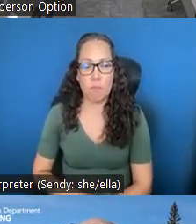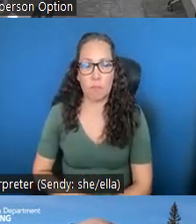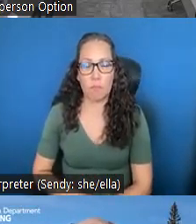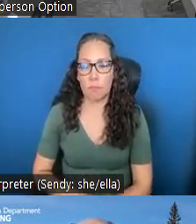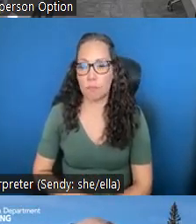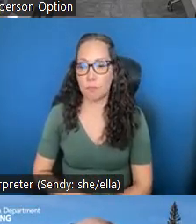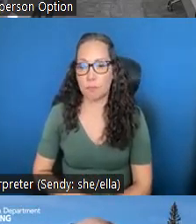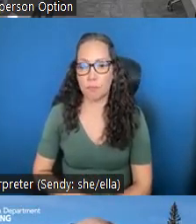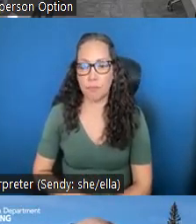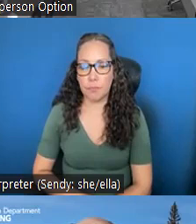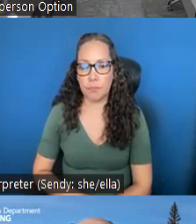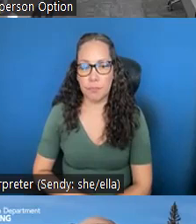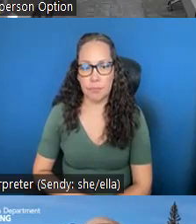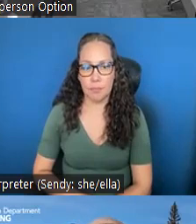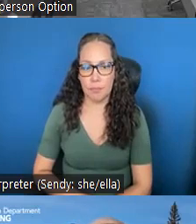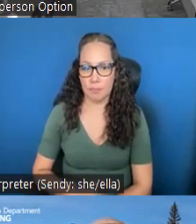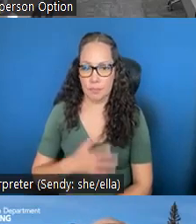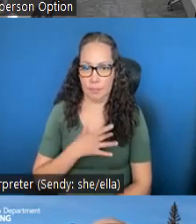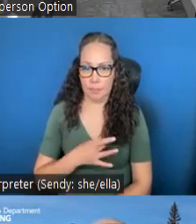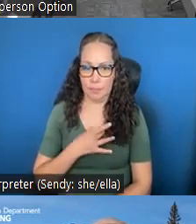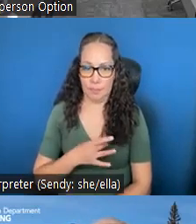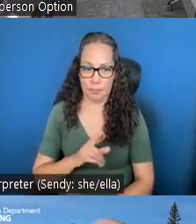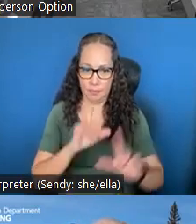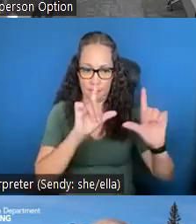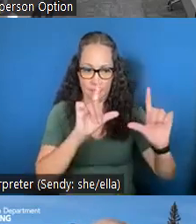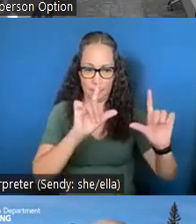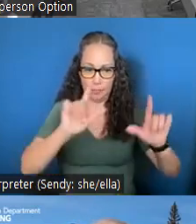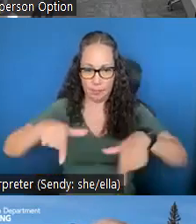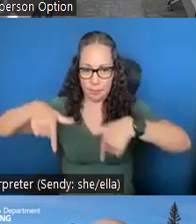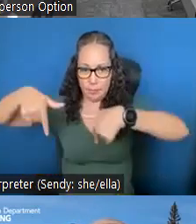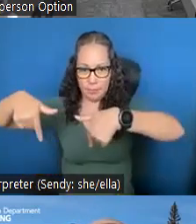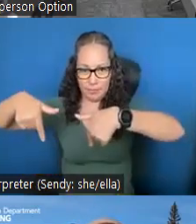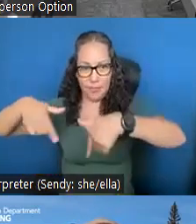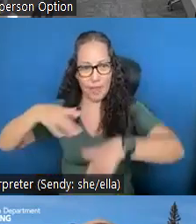so here I like this upside down view that they they did that the